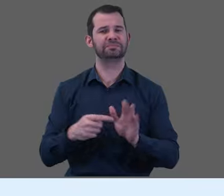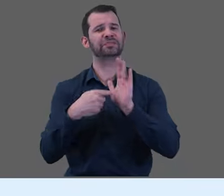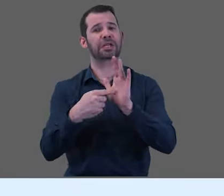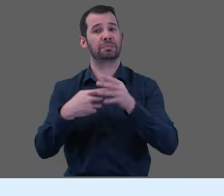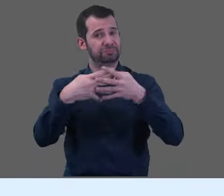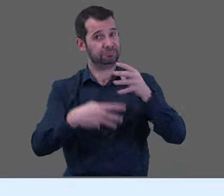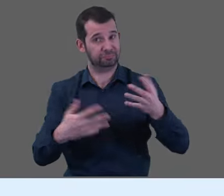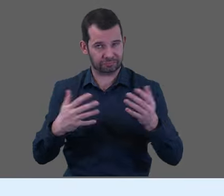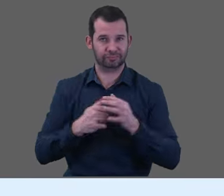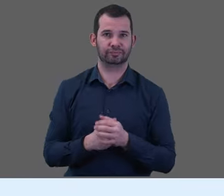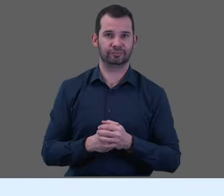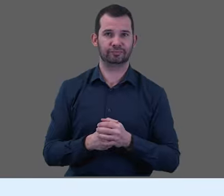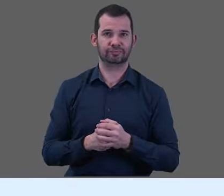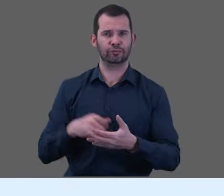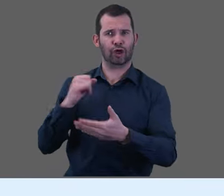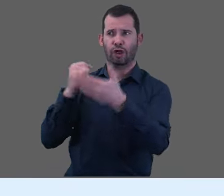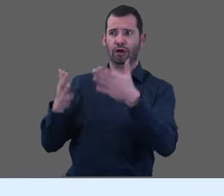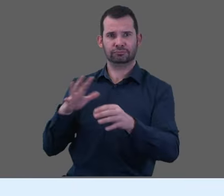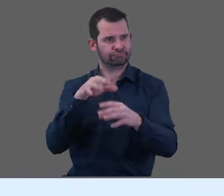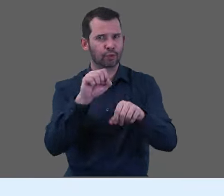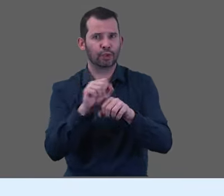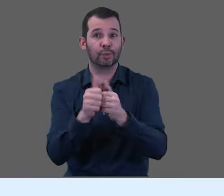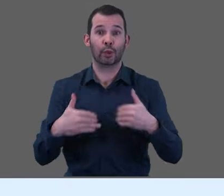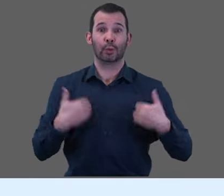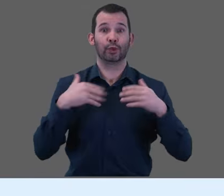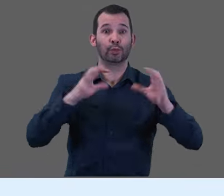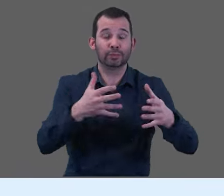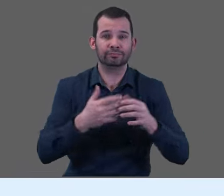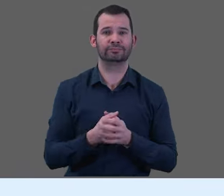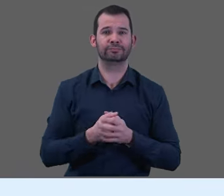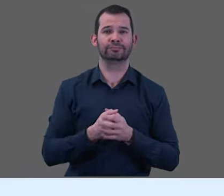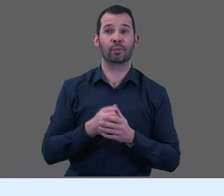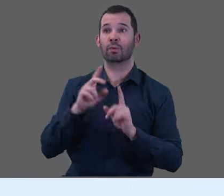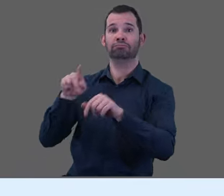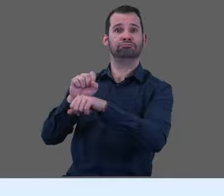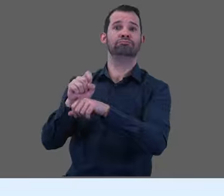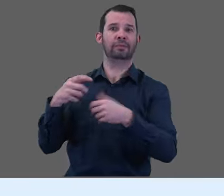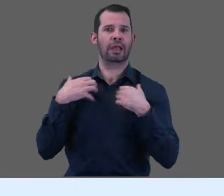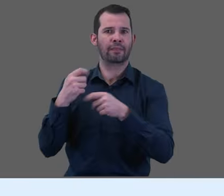Examples include an artist working with youth groups or in a healthcare